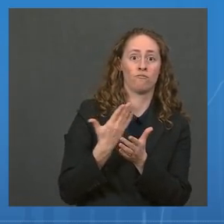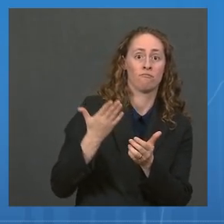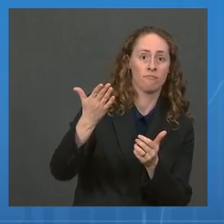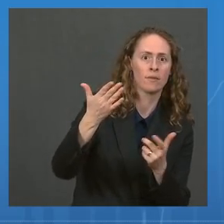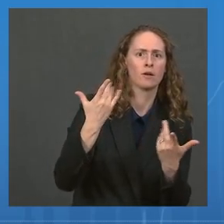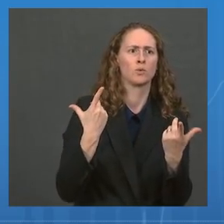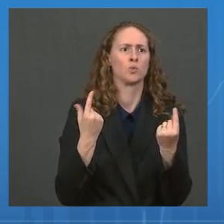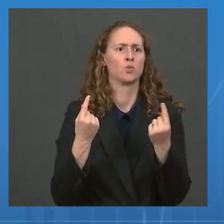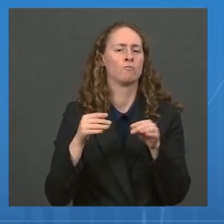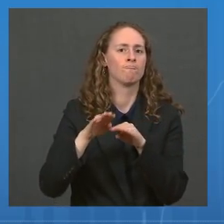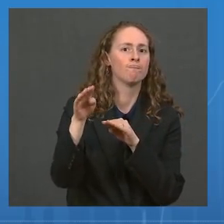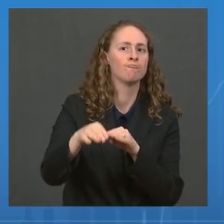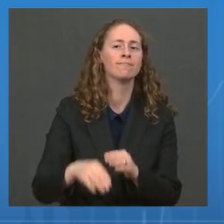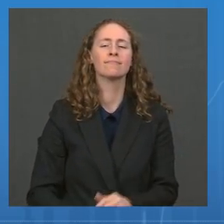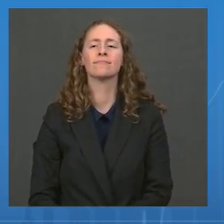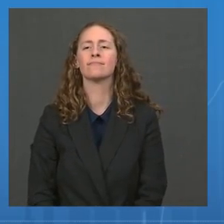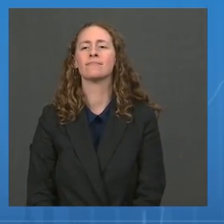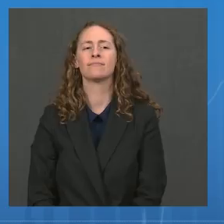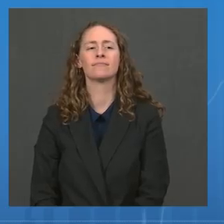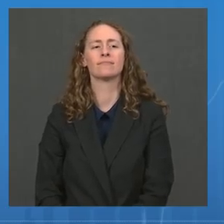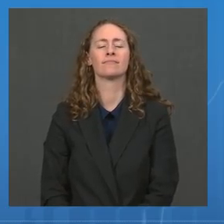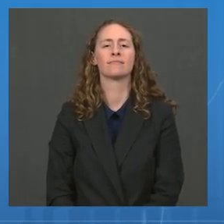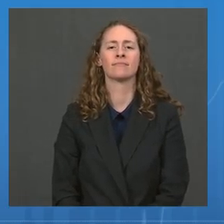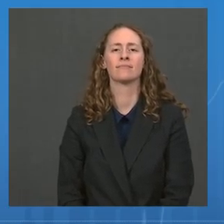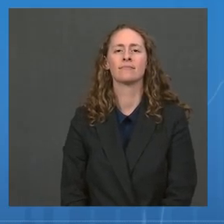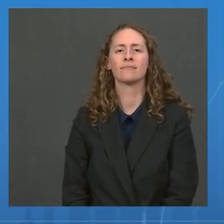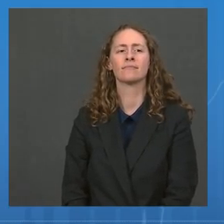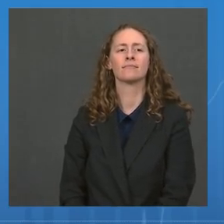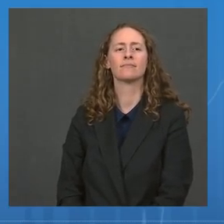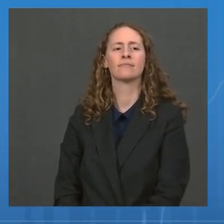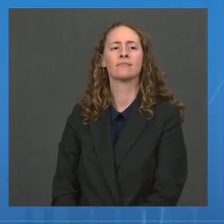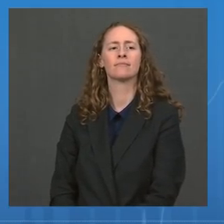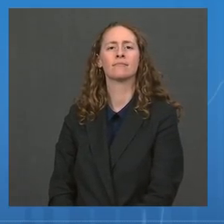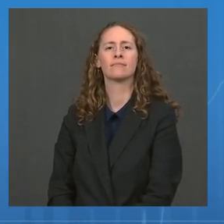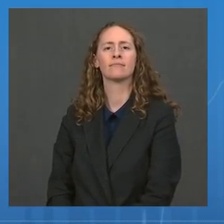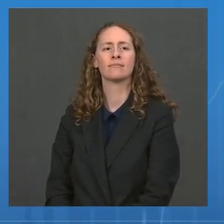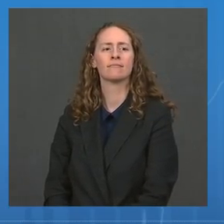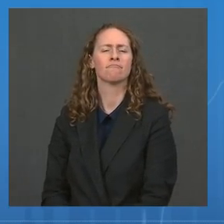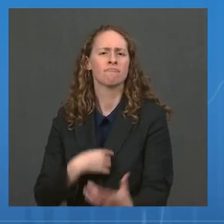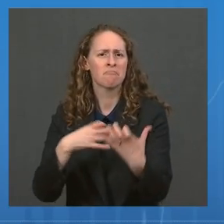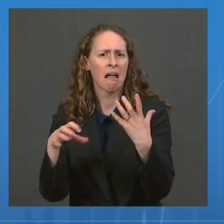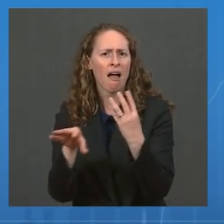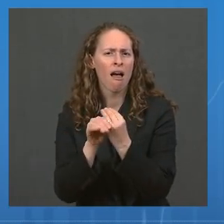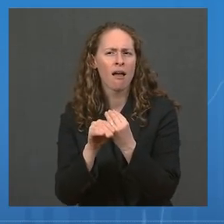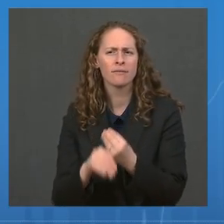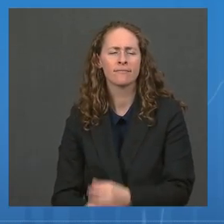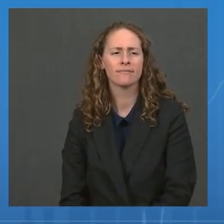Dr. Fauci: So, Jeff, if I might also -- Mr. Zients: Please -- Please, Dr. Fauci. Dr. Fauci: Yeah, one of the things people should also realize --